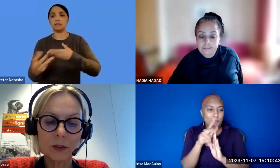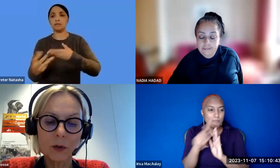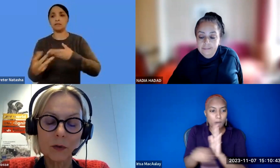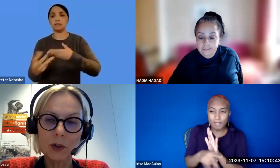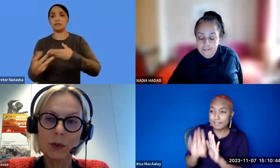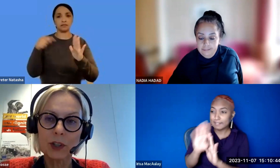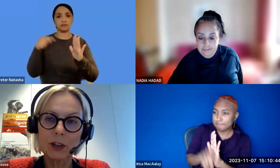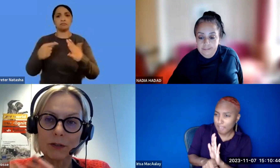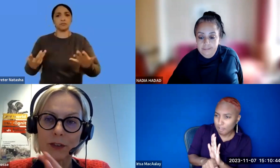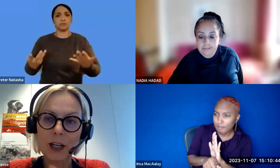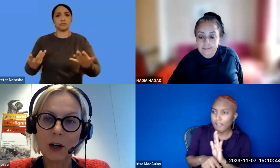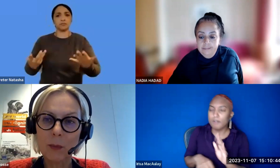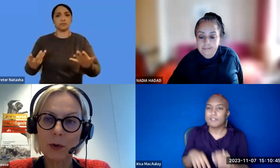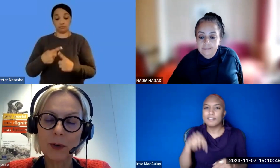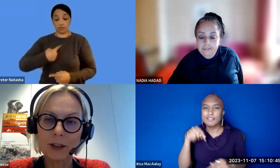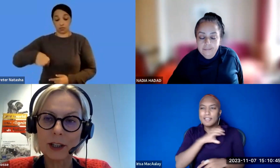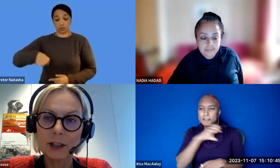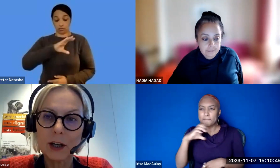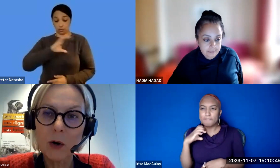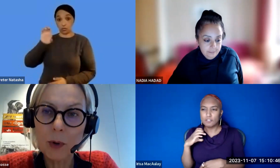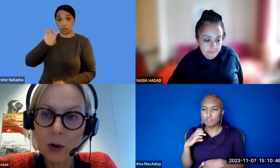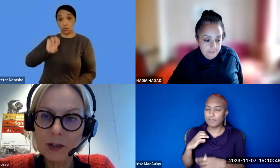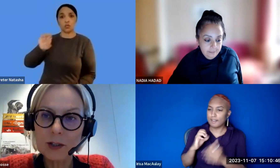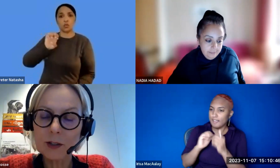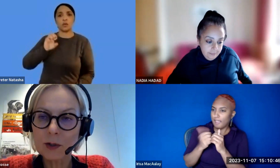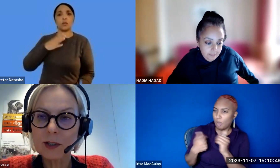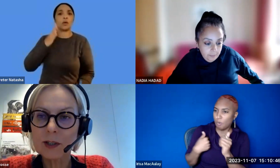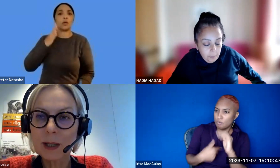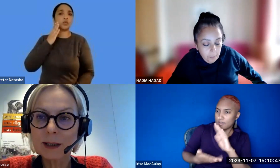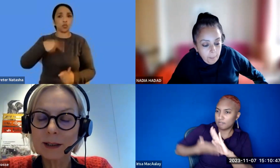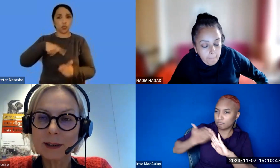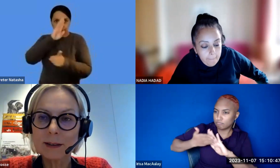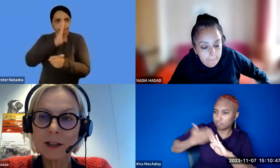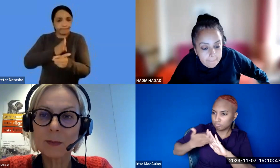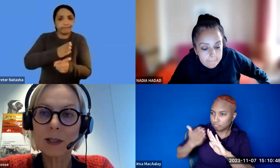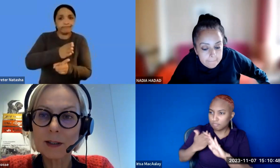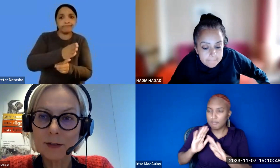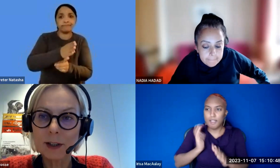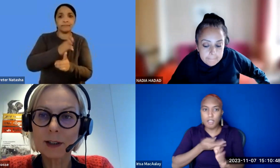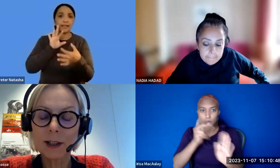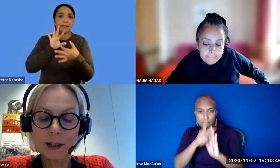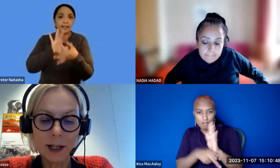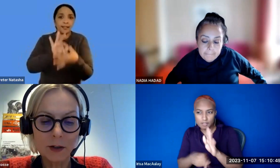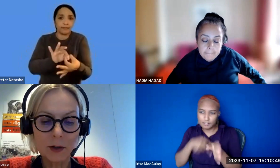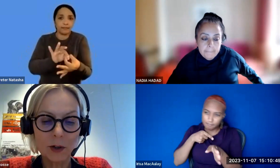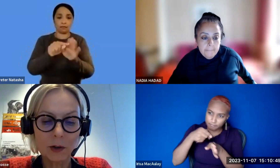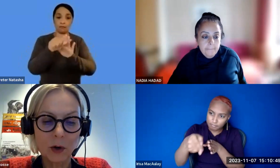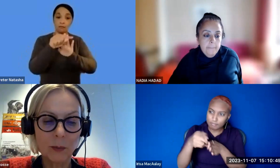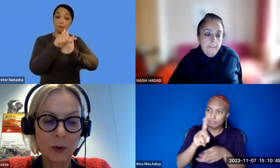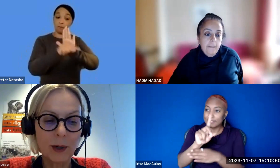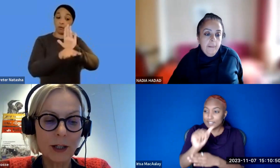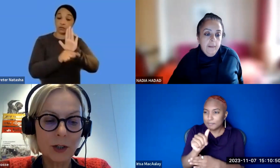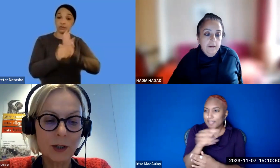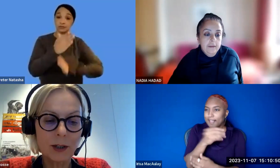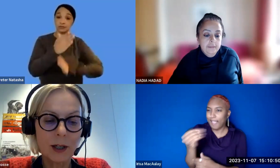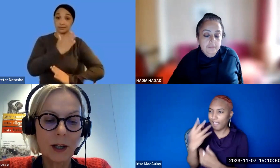So what we are operating in our policies on disabilities and specifically in external cooperation.